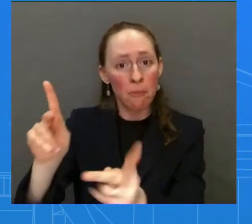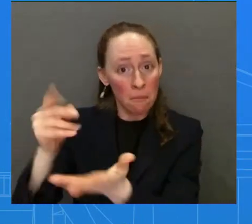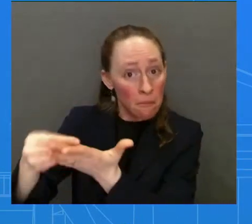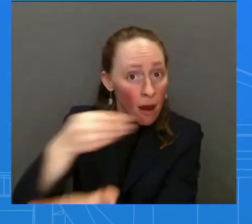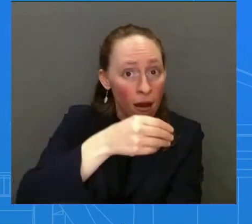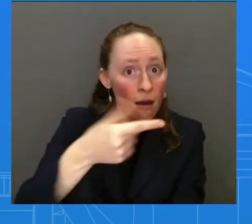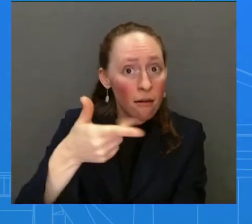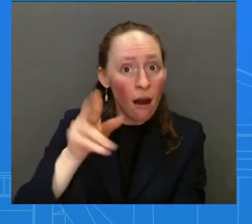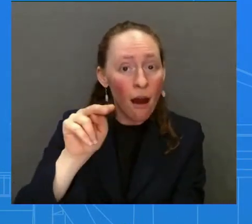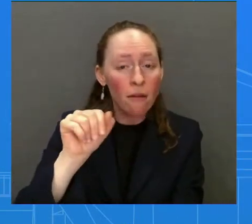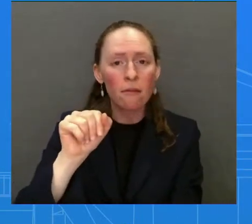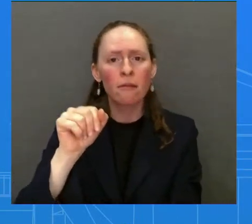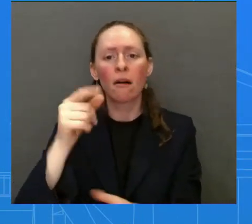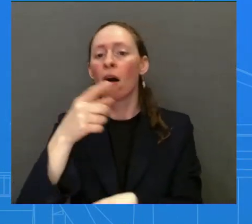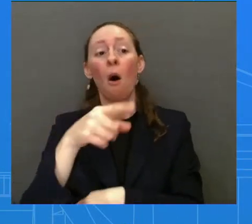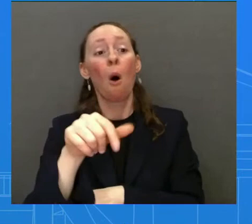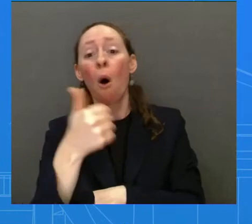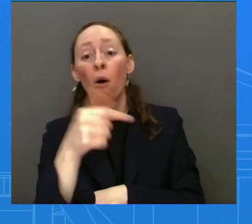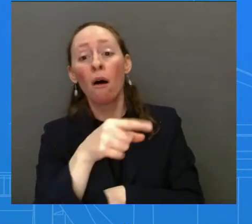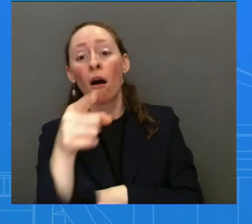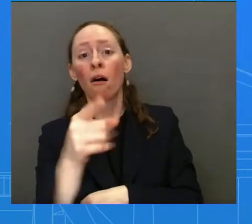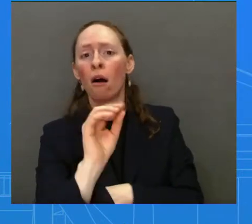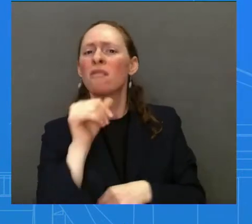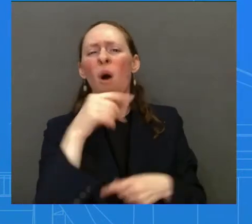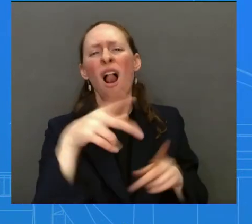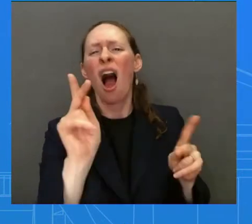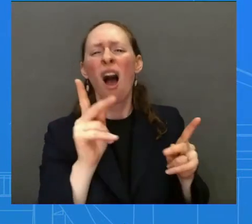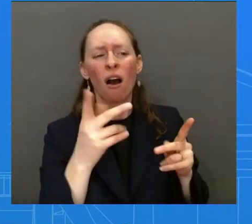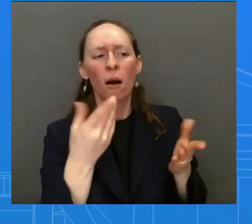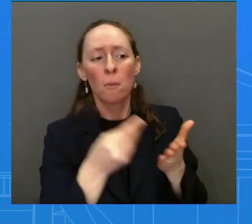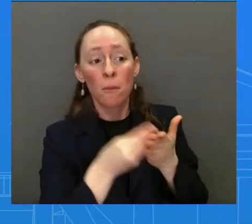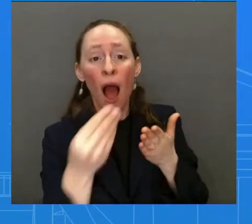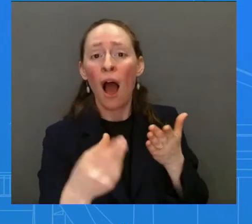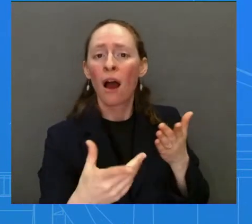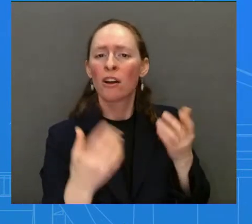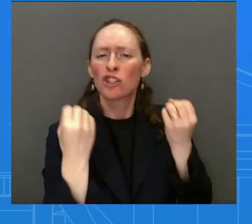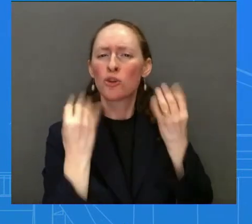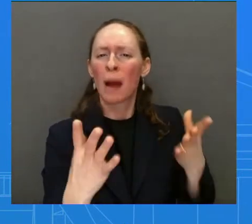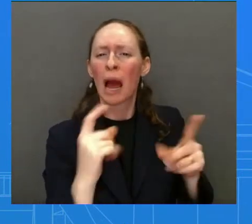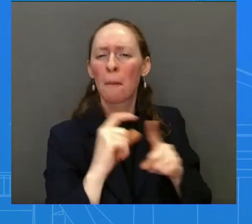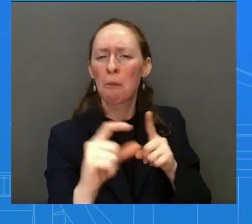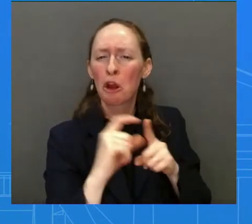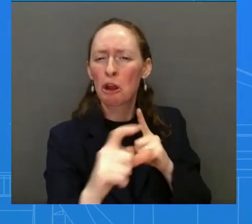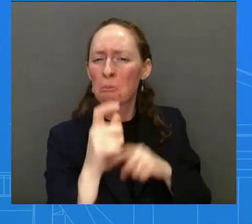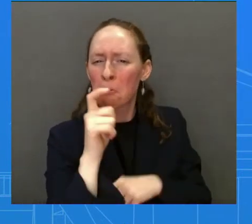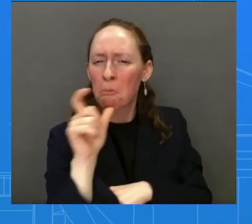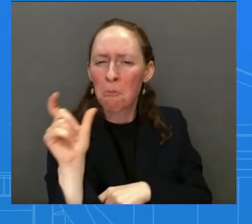who knowingly put weapons of war on the streets. And so those are things that they can do. Those are -- those are things